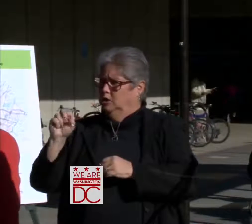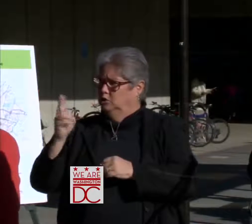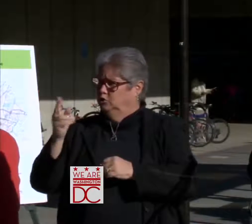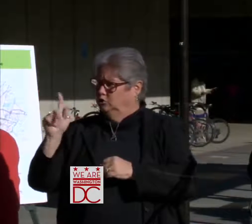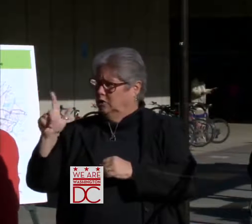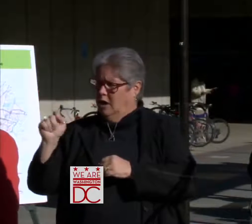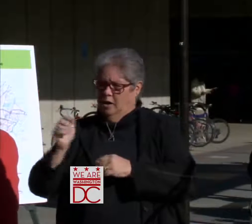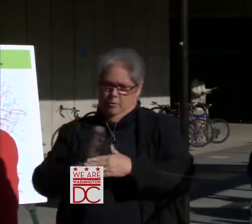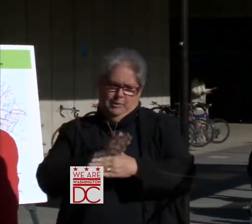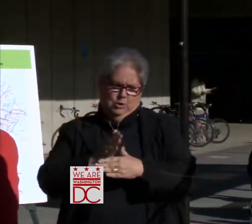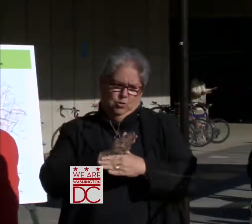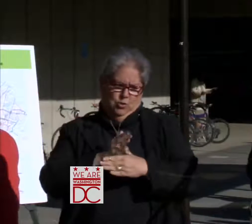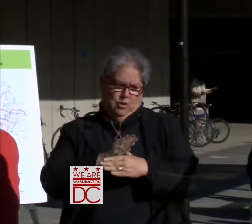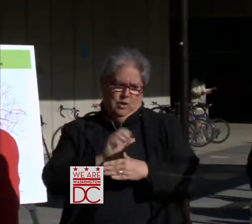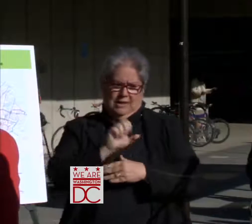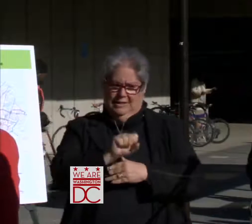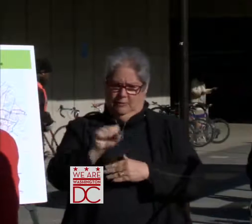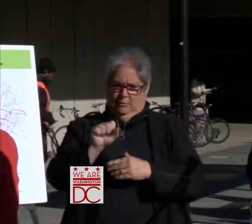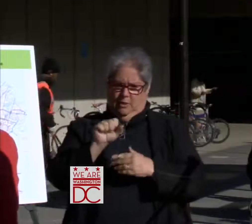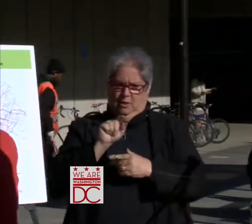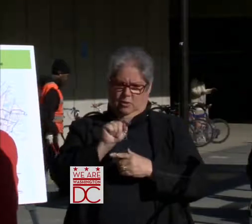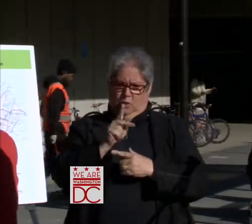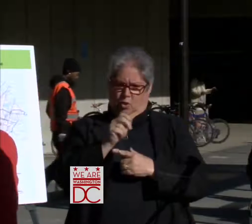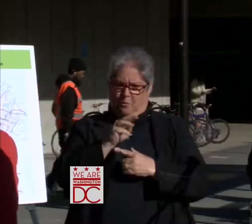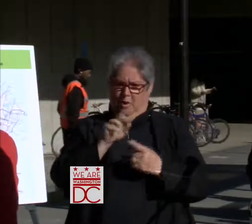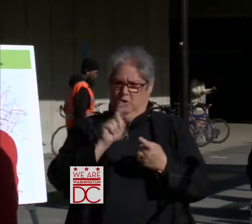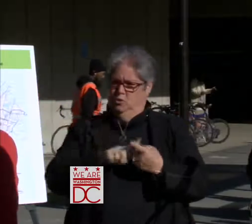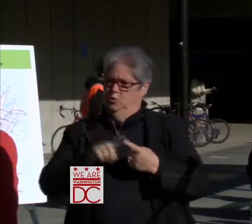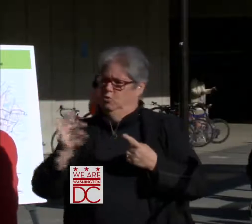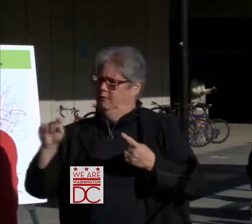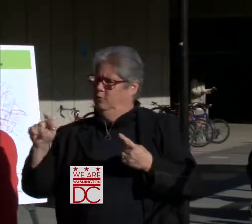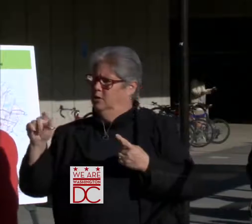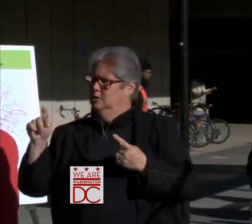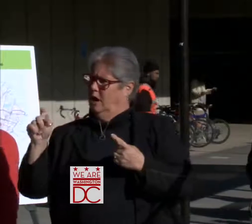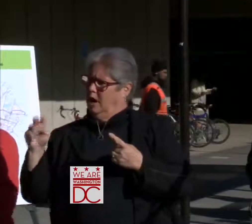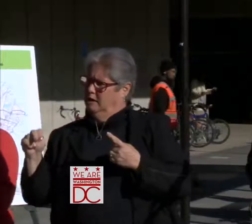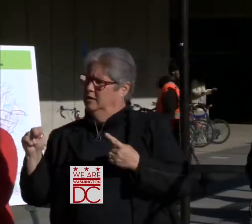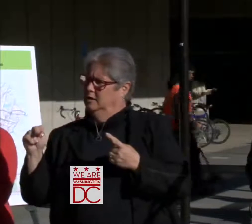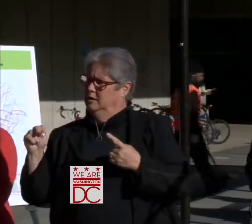BETWEEN SILVER SPRING, TAKOMA AND FORT TOTTEN.